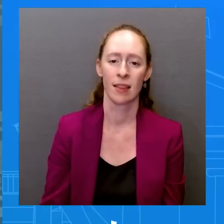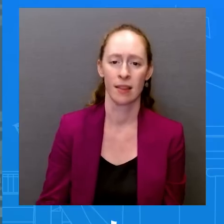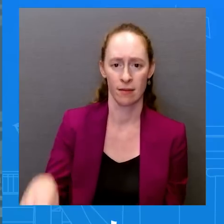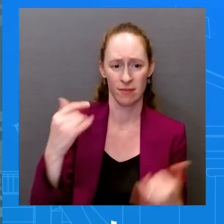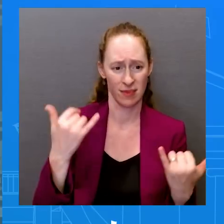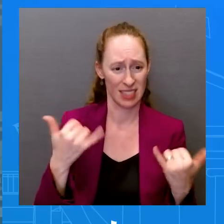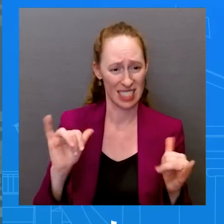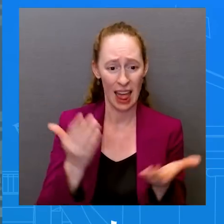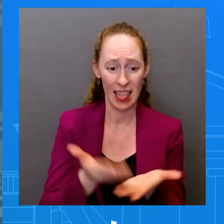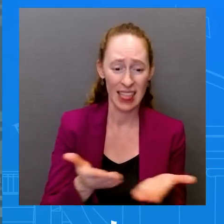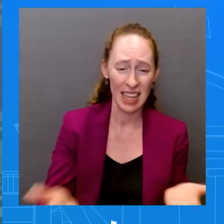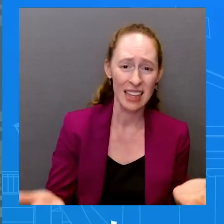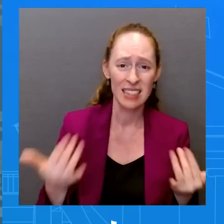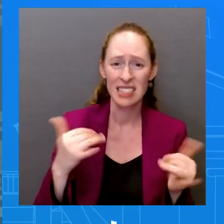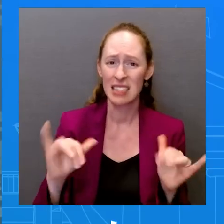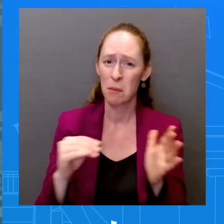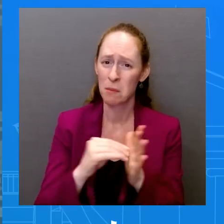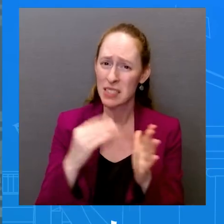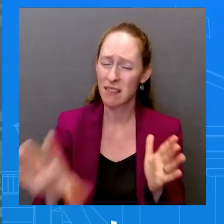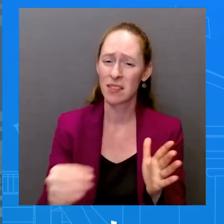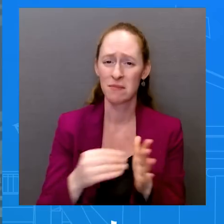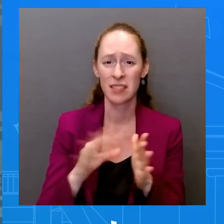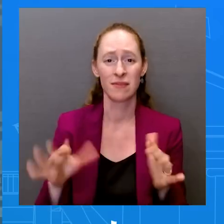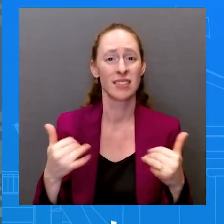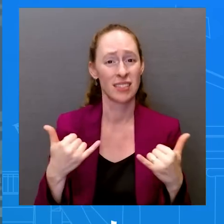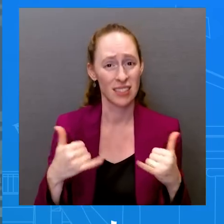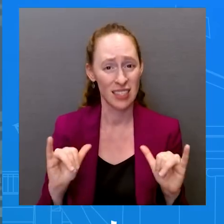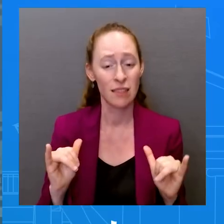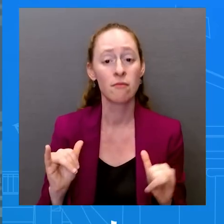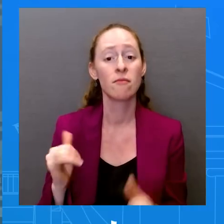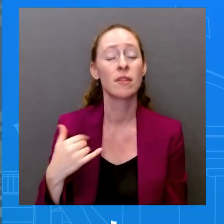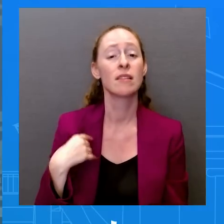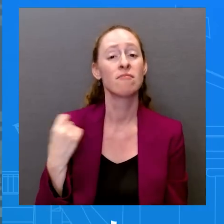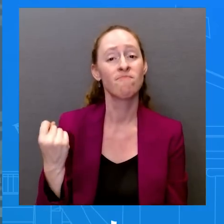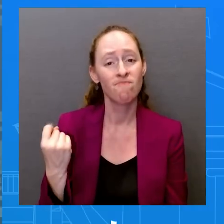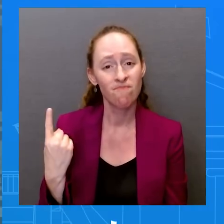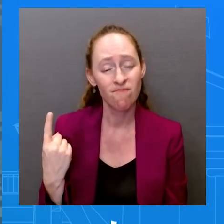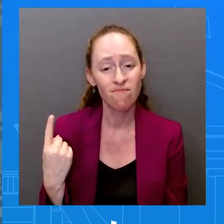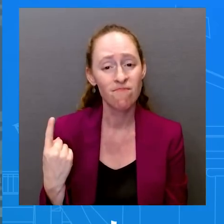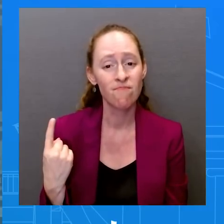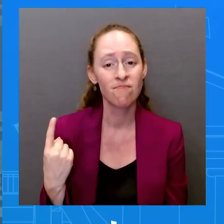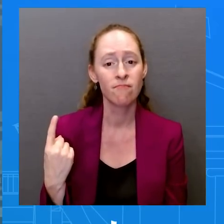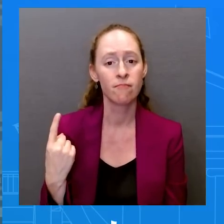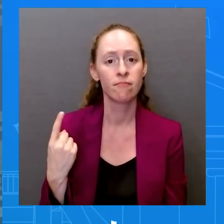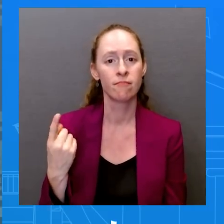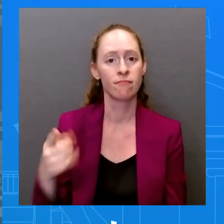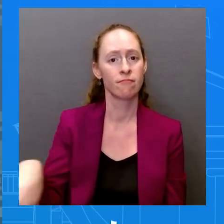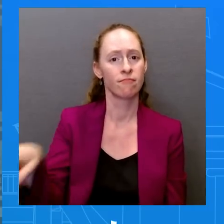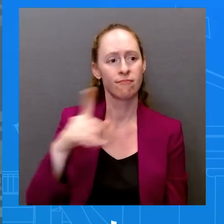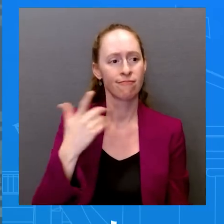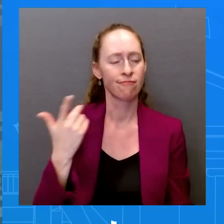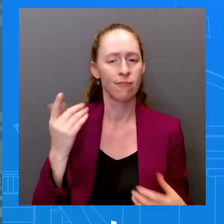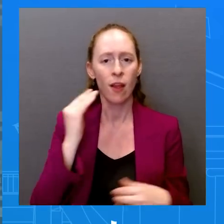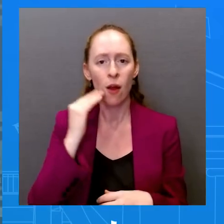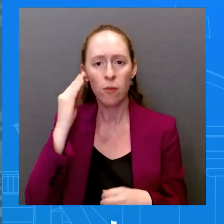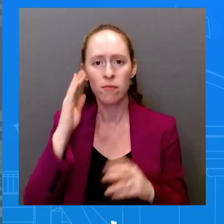around the kitchen table about how they're going to spend -- spend their paycheck. But we also have to understand is: